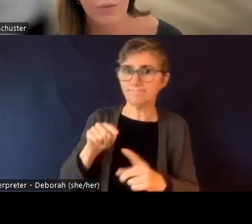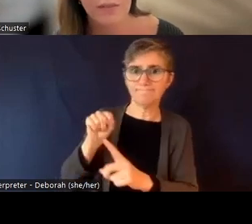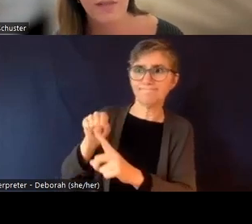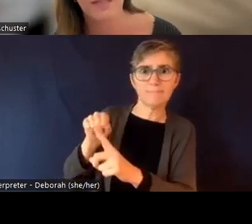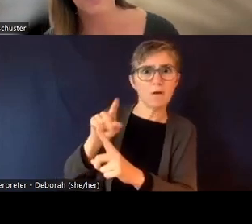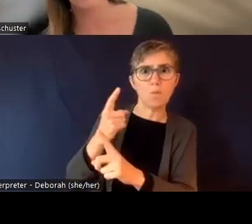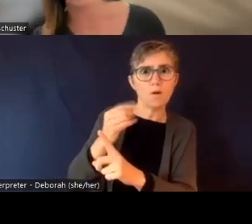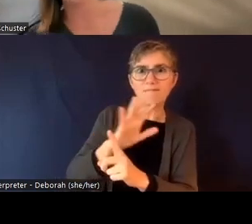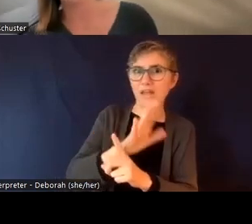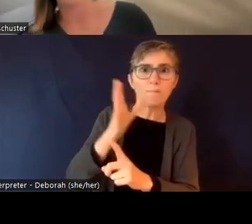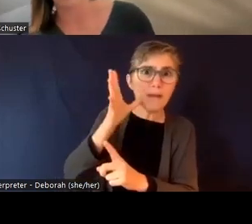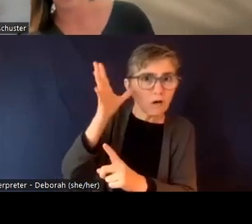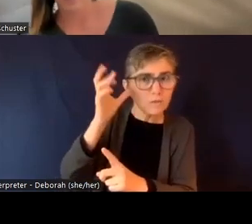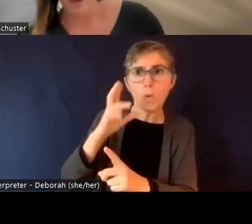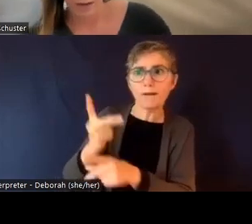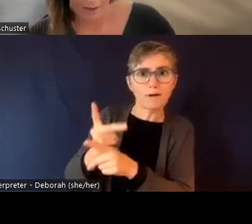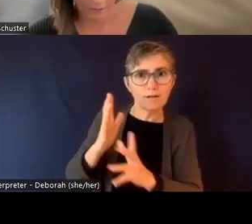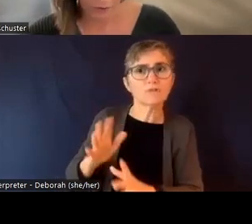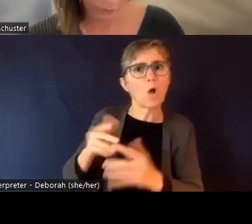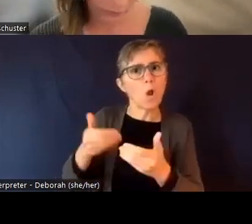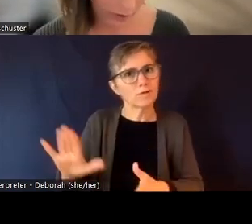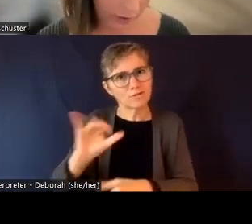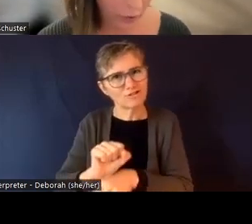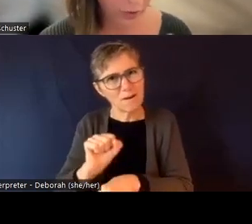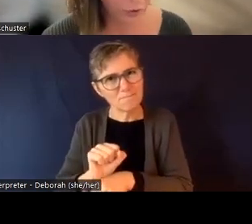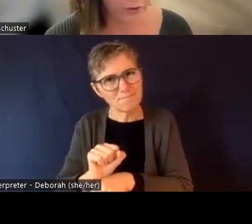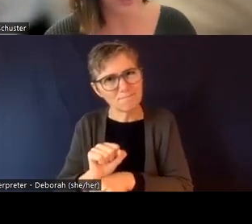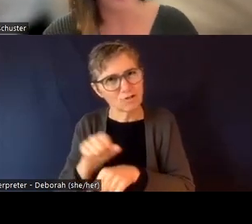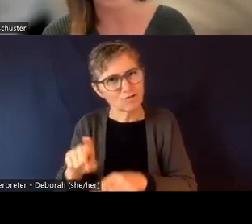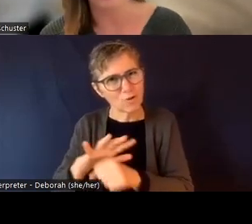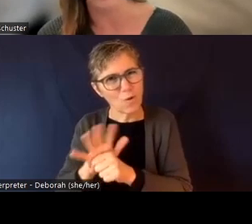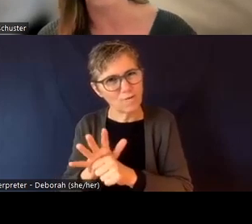really setting the stage for, you know, increased stressors that might